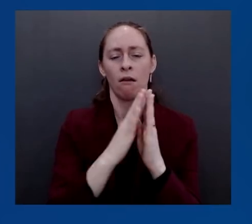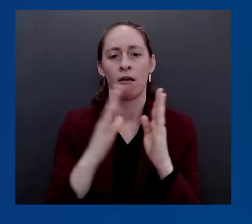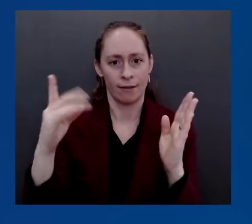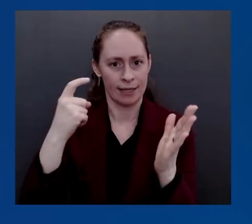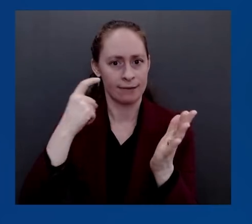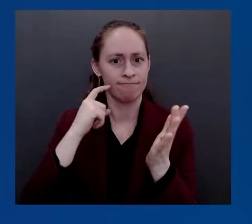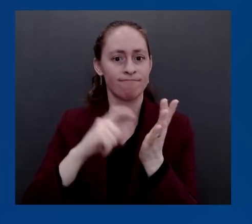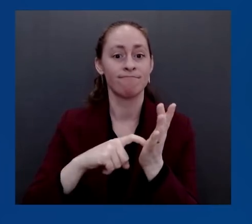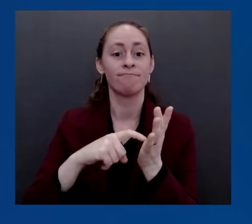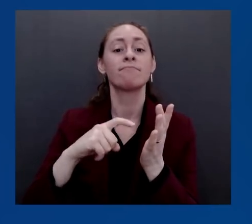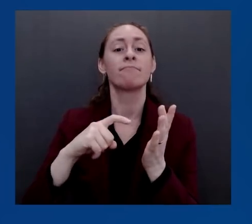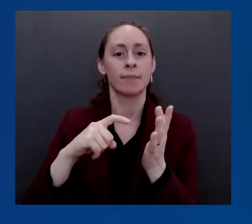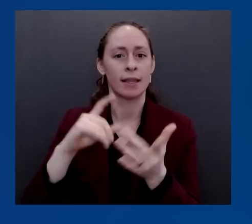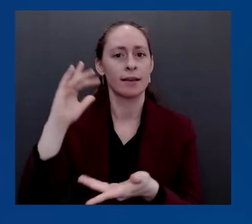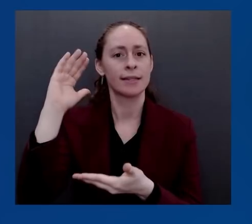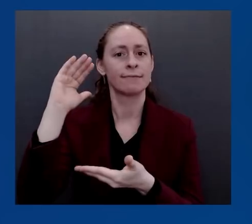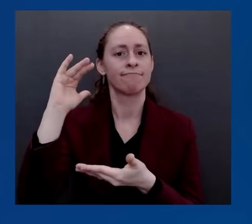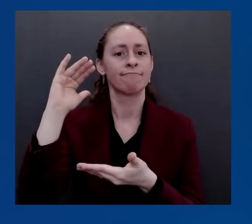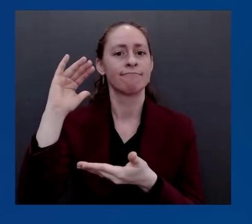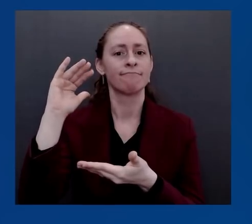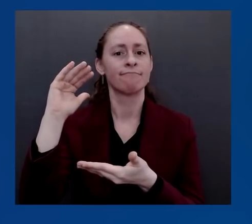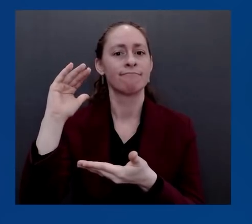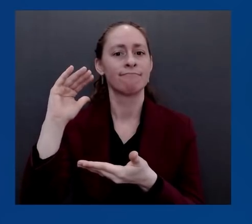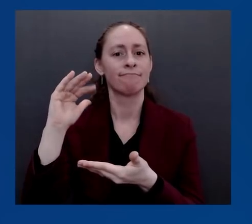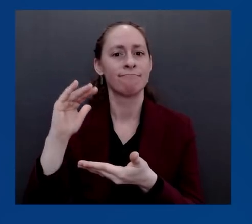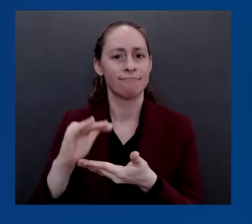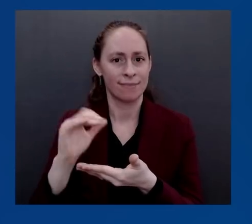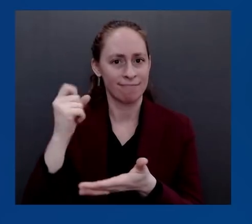you could see it go from 91 to 88 to 78.